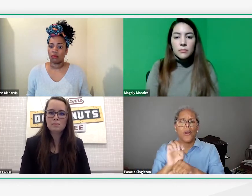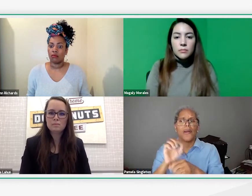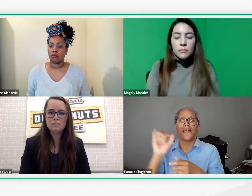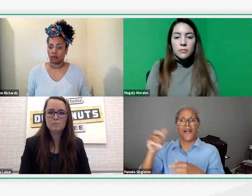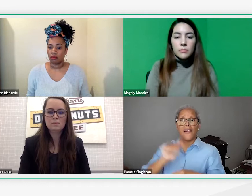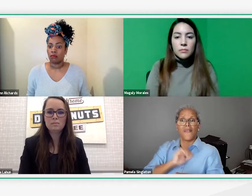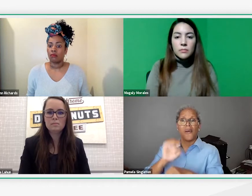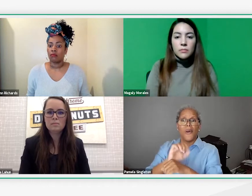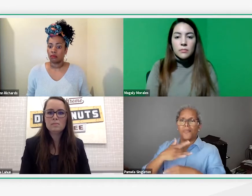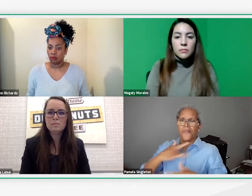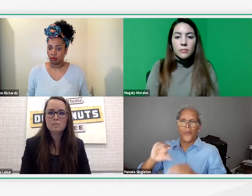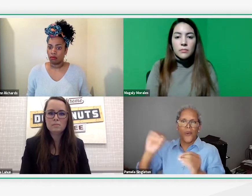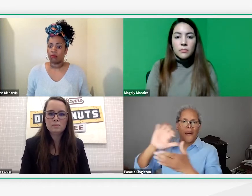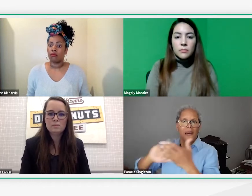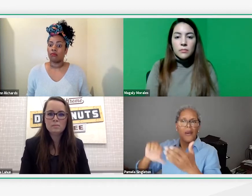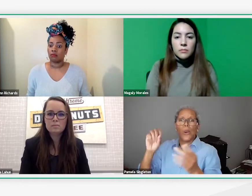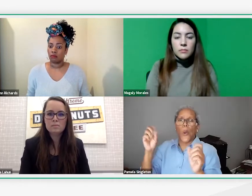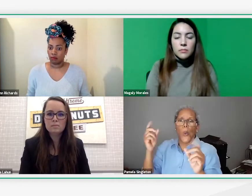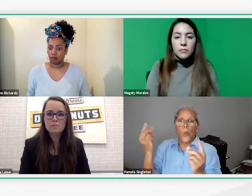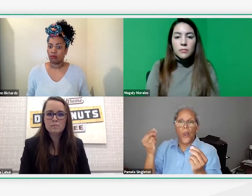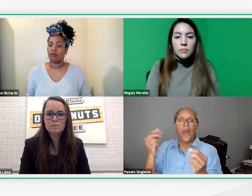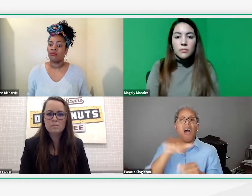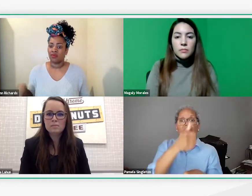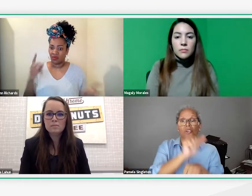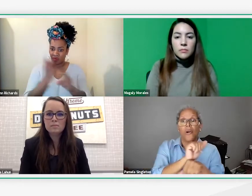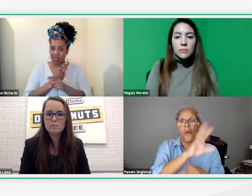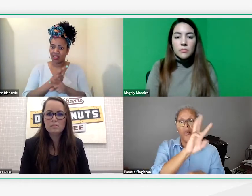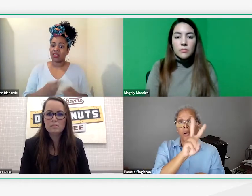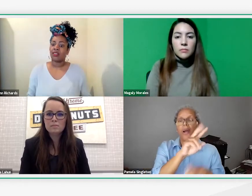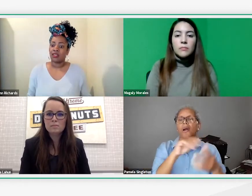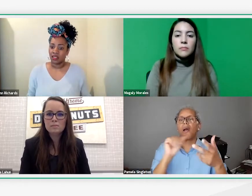any deductions, if you're self-employed. Because, usually, self-employed doesn't have any